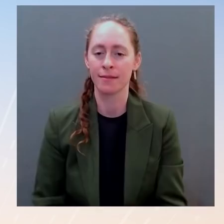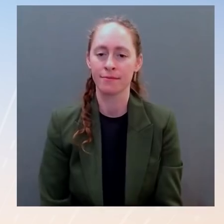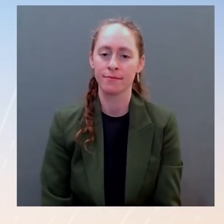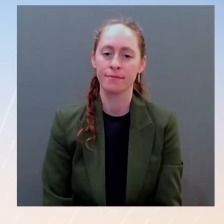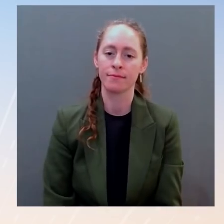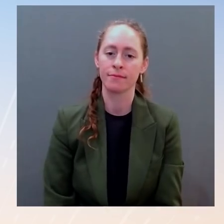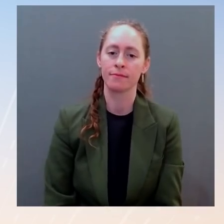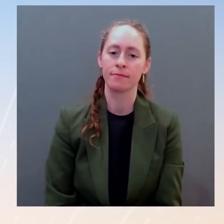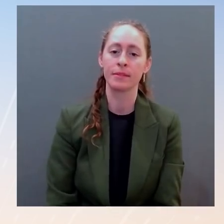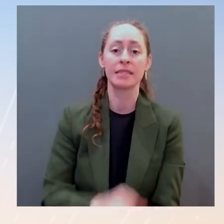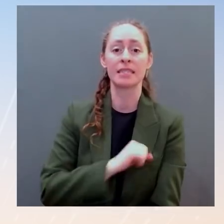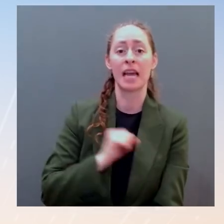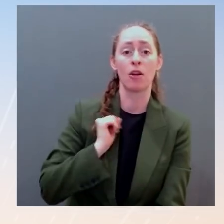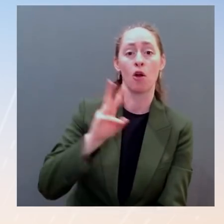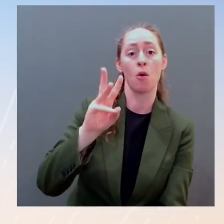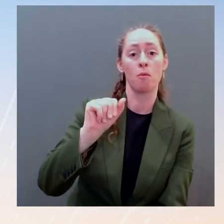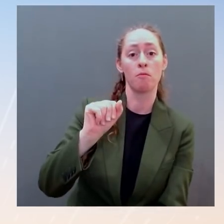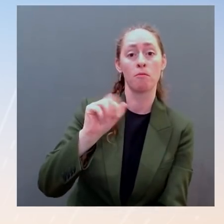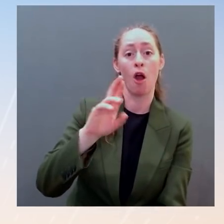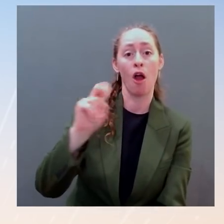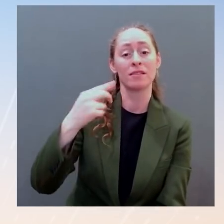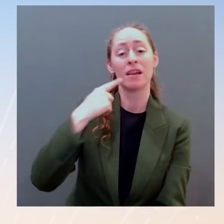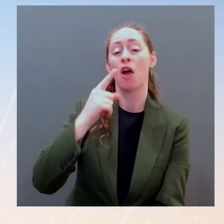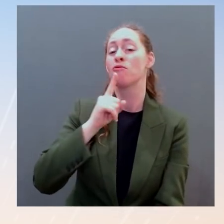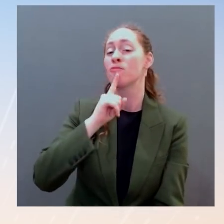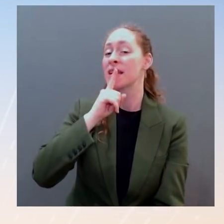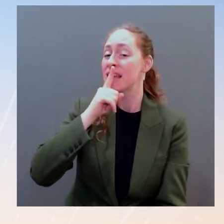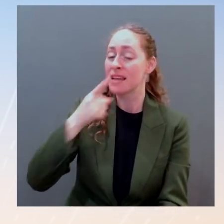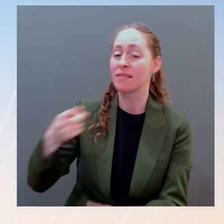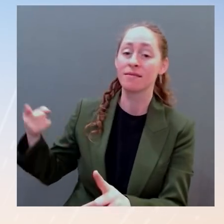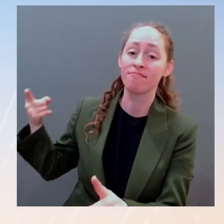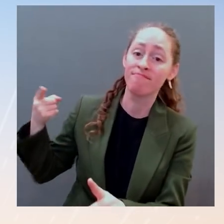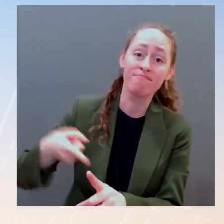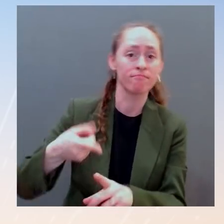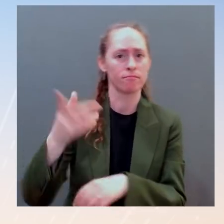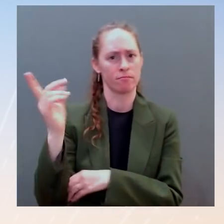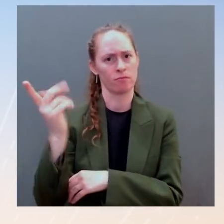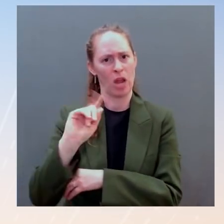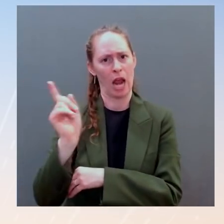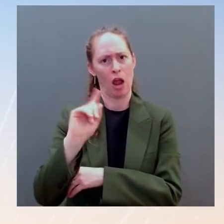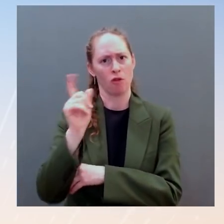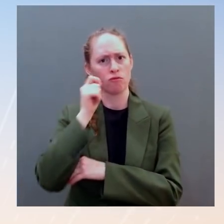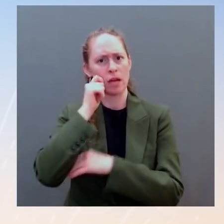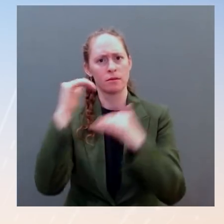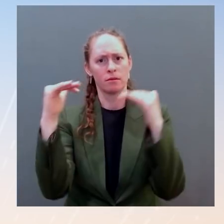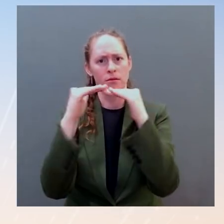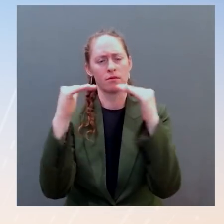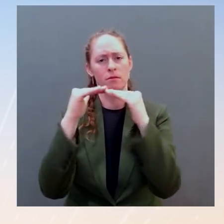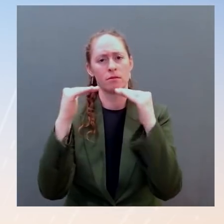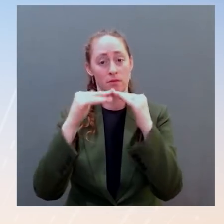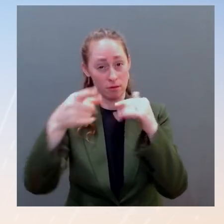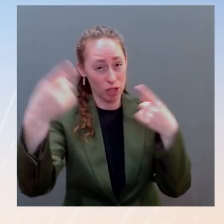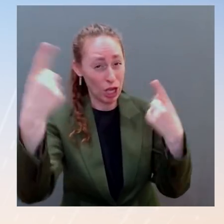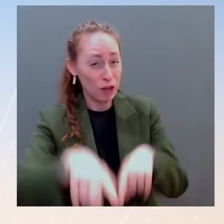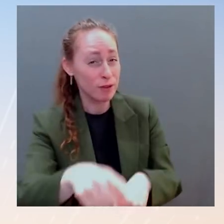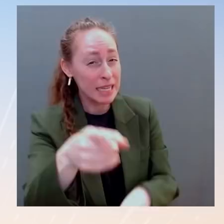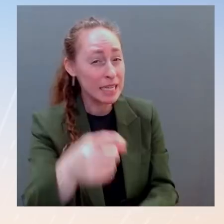Ms. Psaki: Well, again, I think the President views student loan relief, debt relief as something that impacts -- yes, it is a racial equity issue,